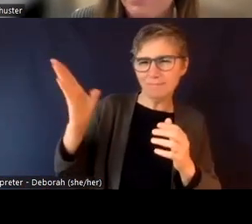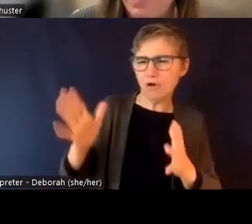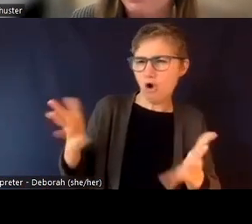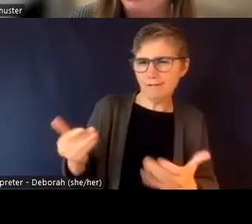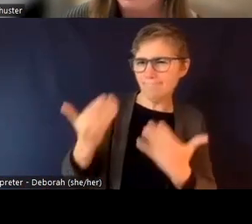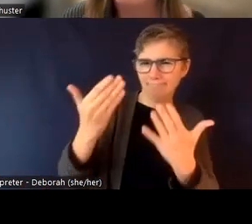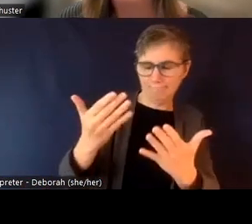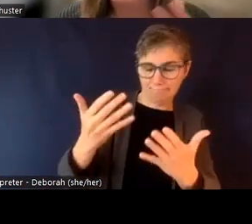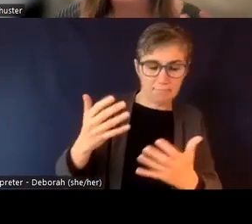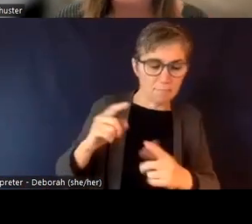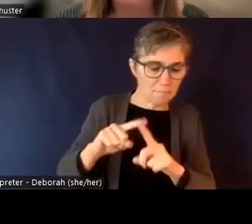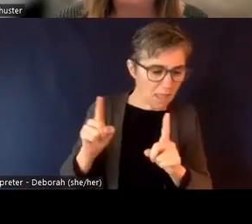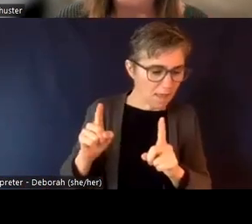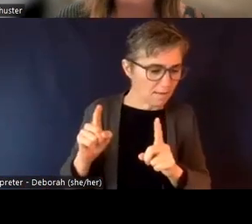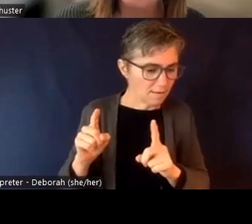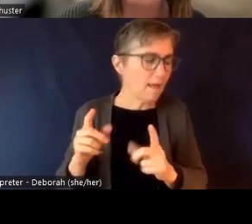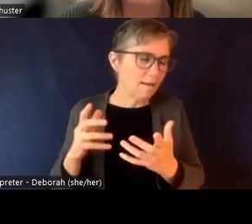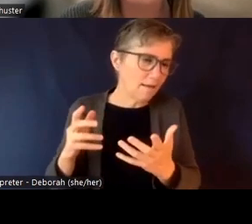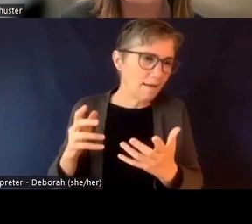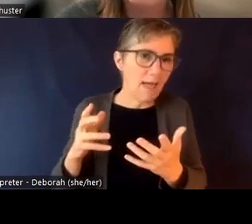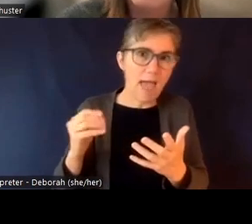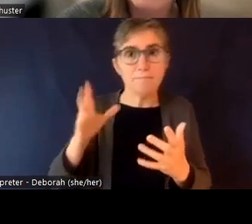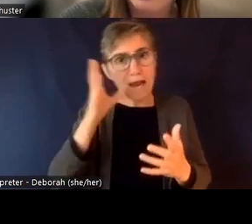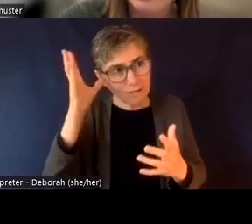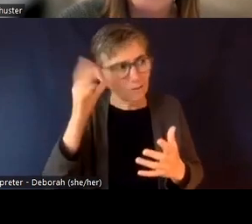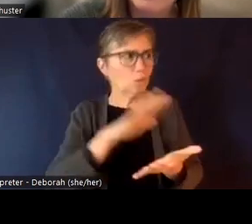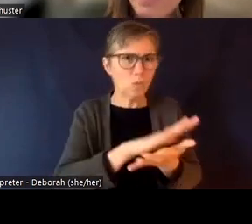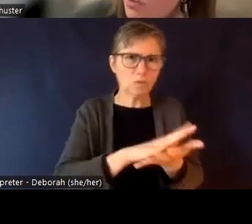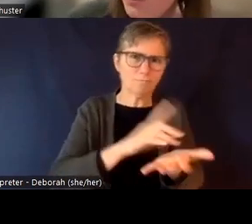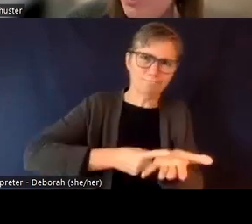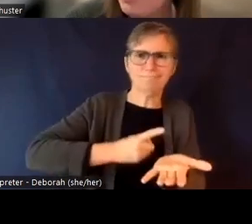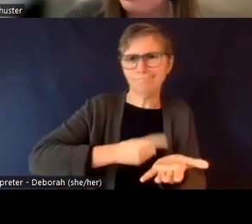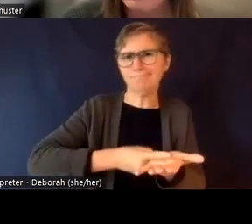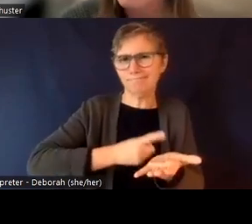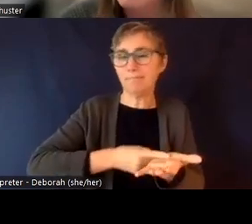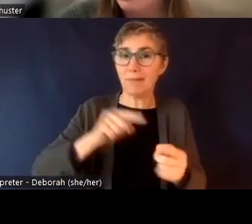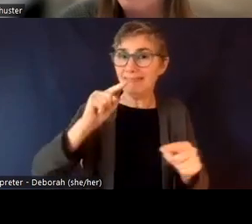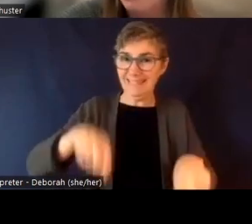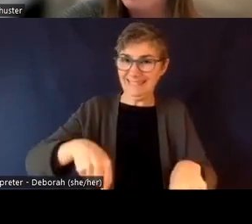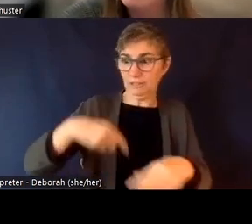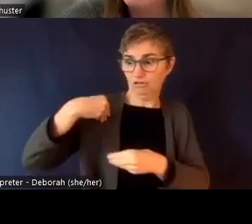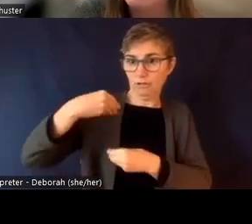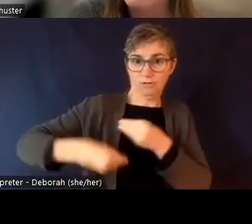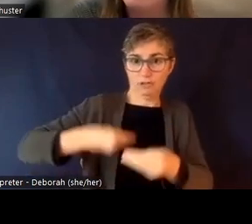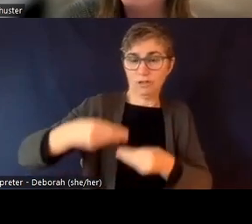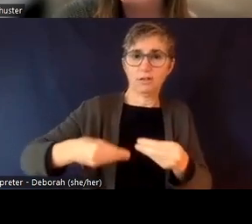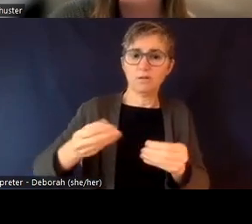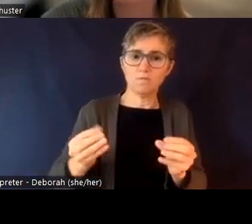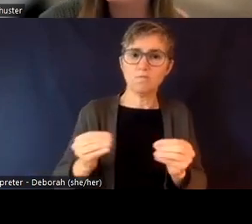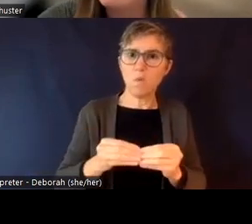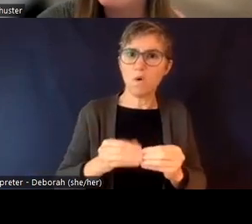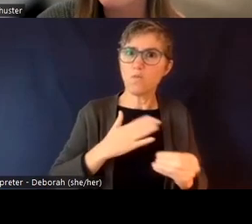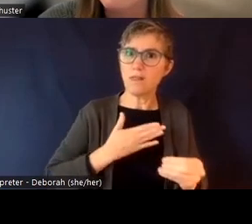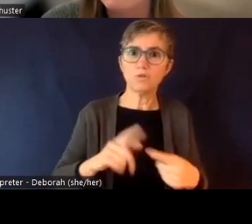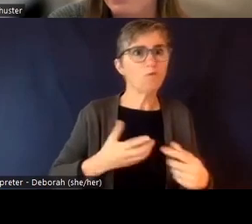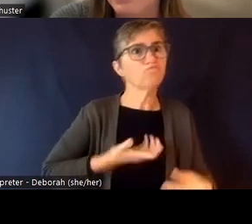is that and parents and schools this generation is more willing to openly discuss mental health